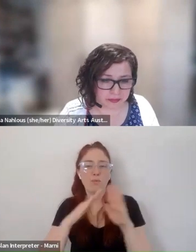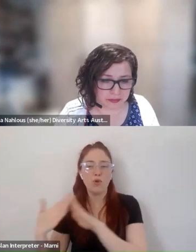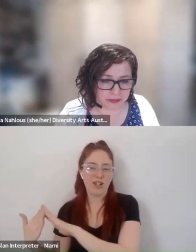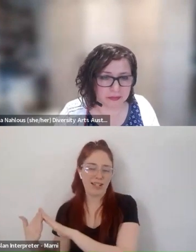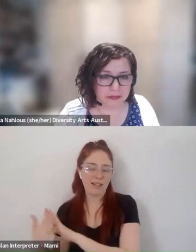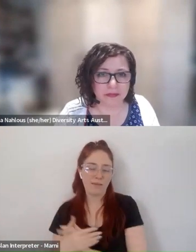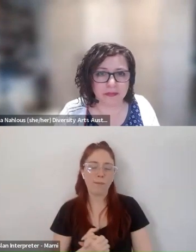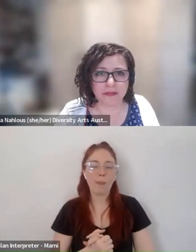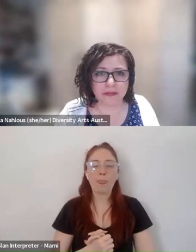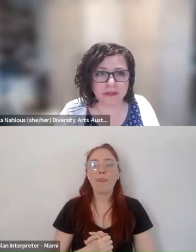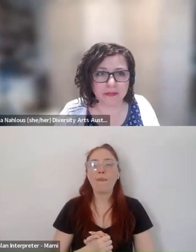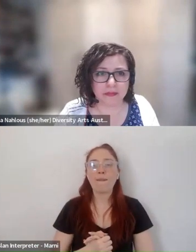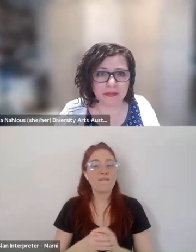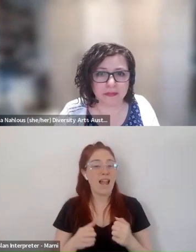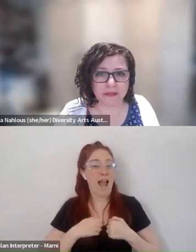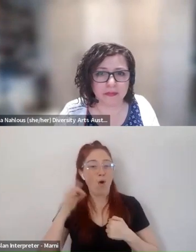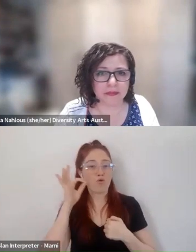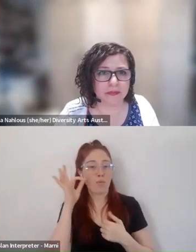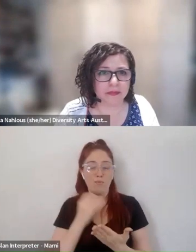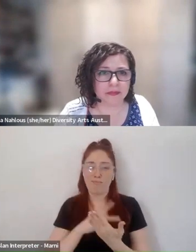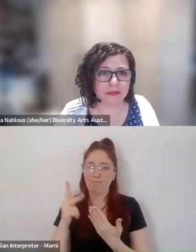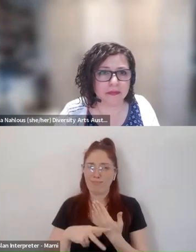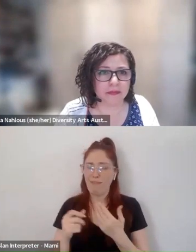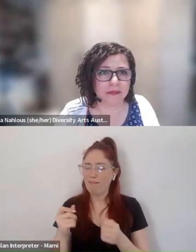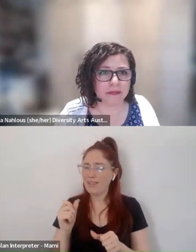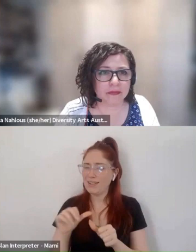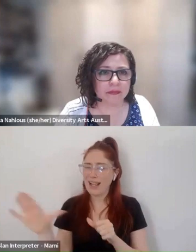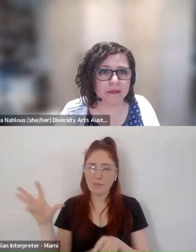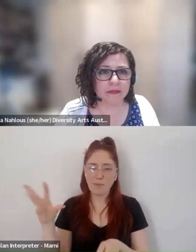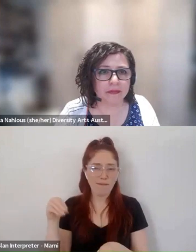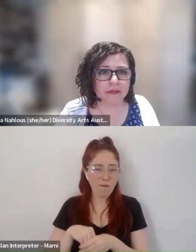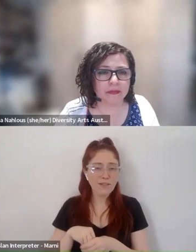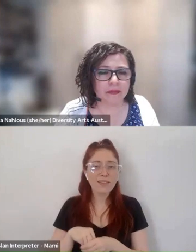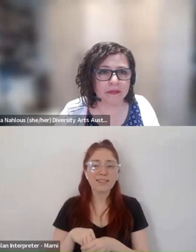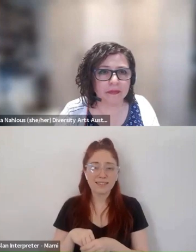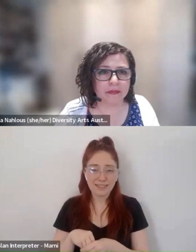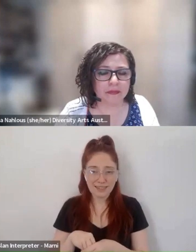be part of. We have invited every one of our observers to